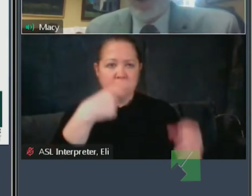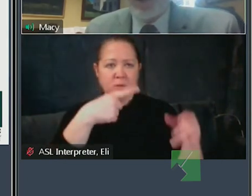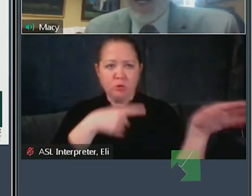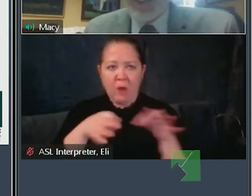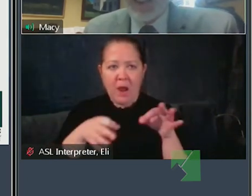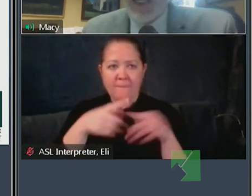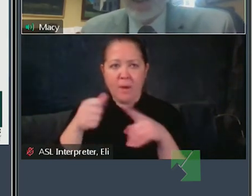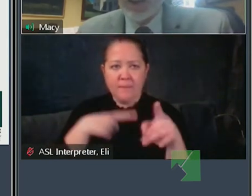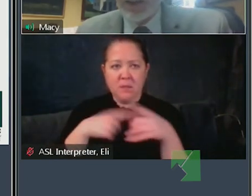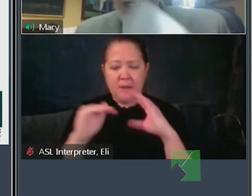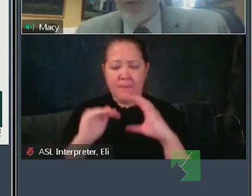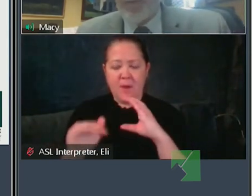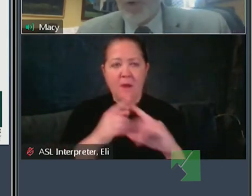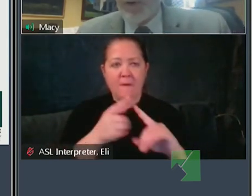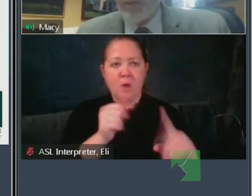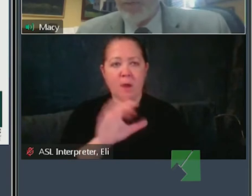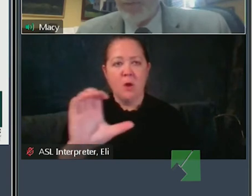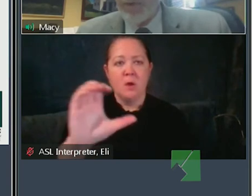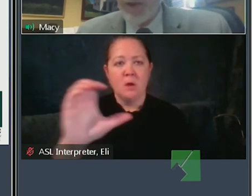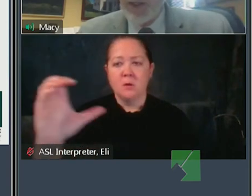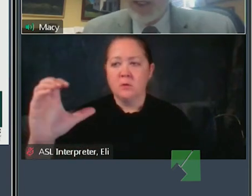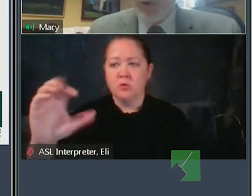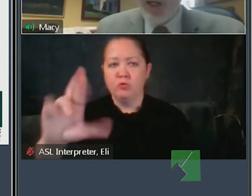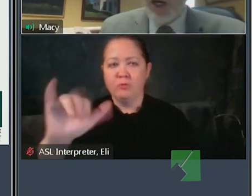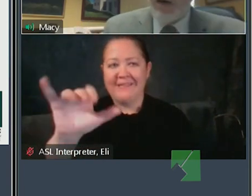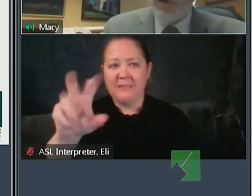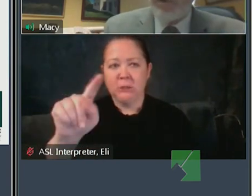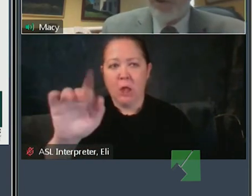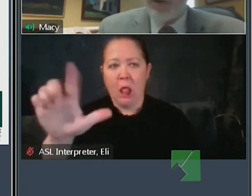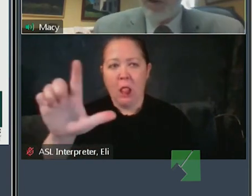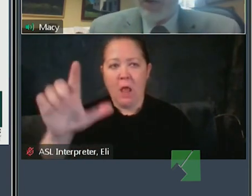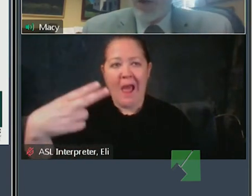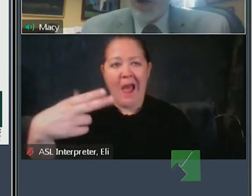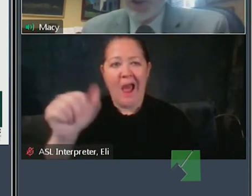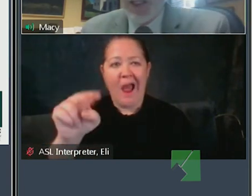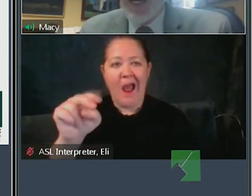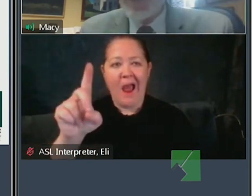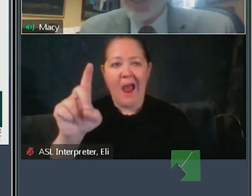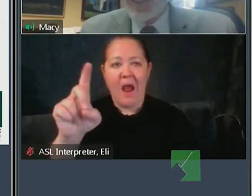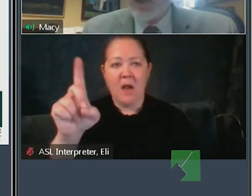crystal Dan to Debra board. Now we know on July 9th, 2019 80 notice